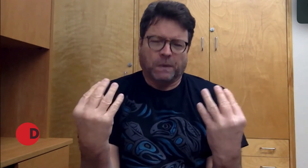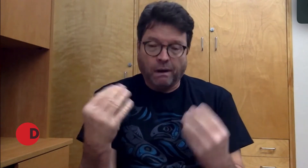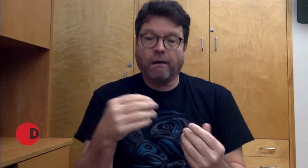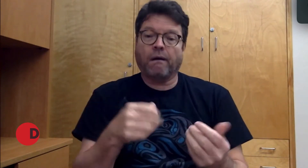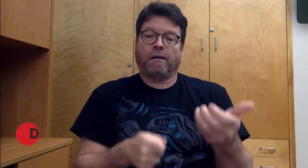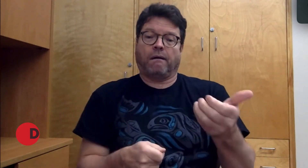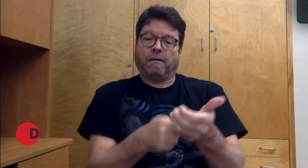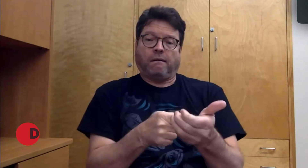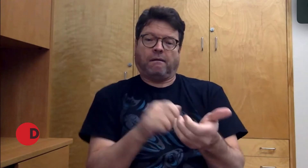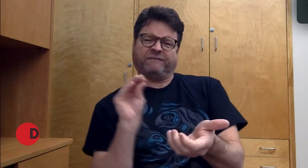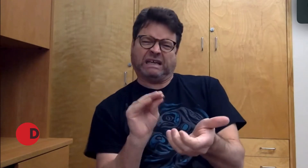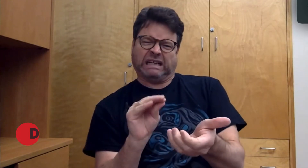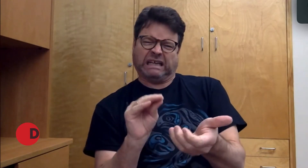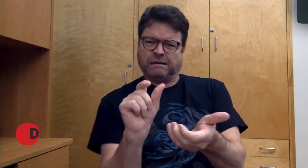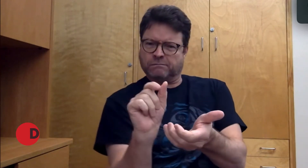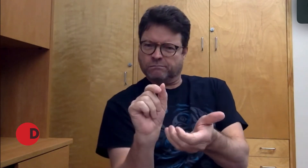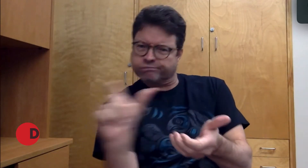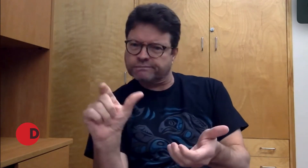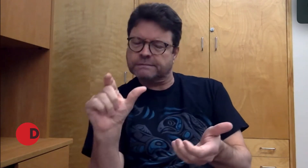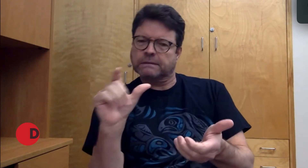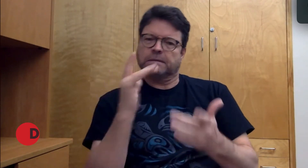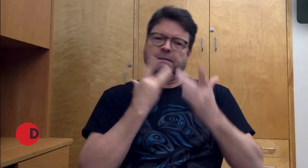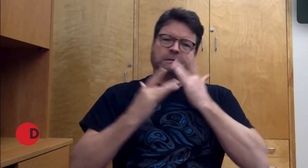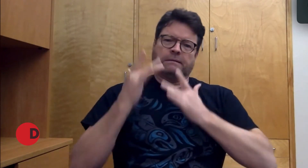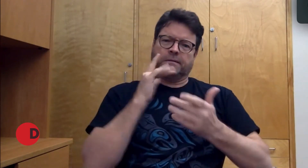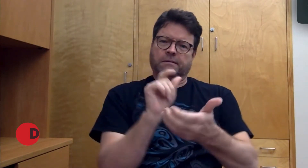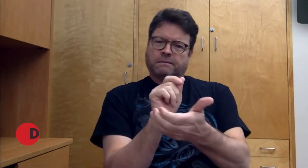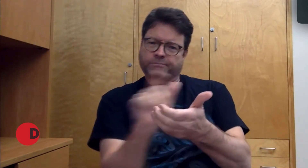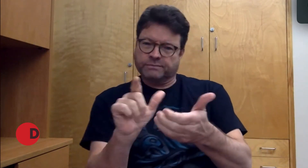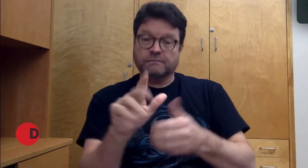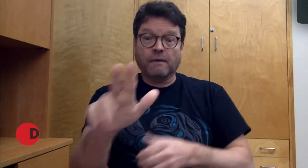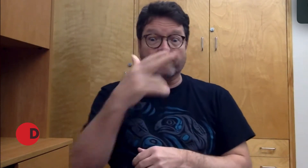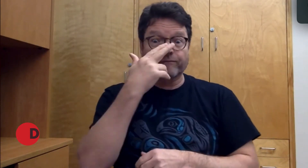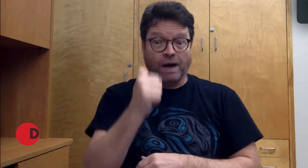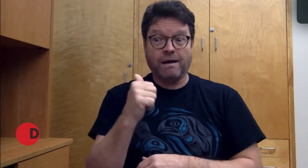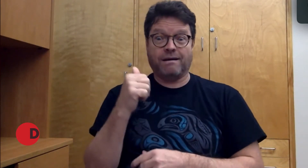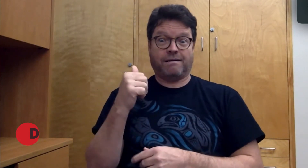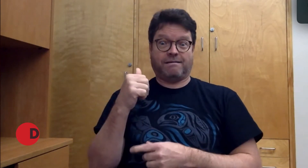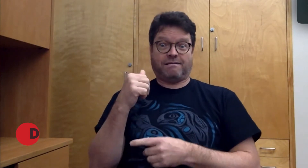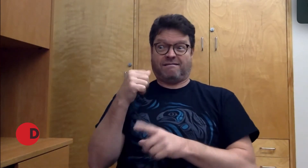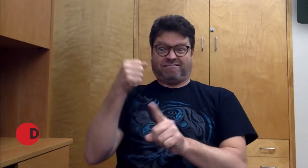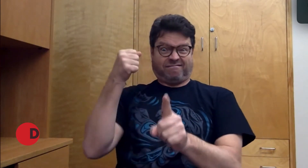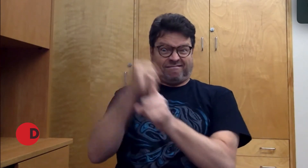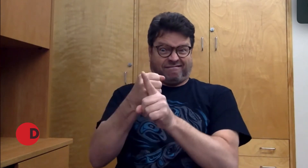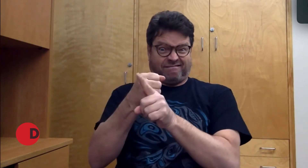making do with what I had.